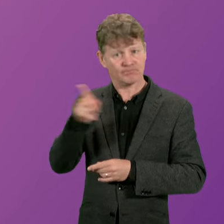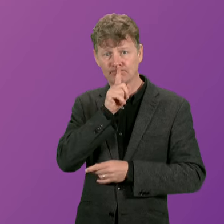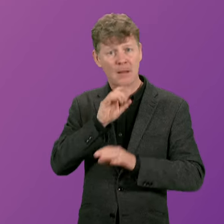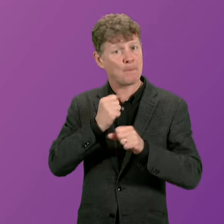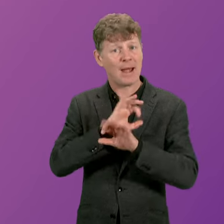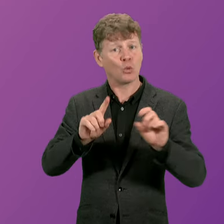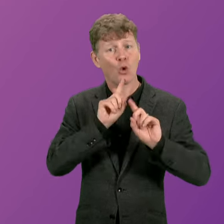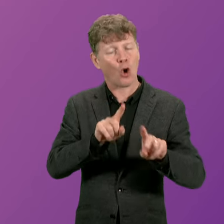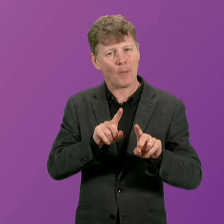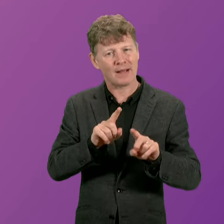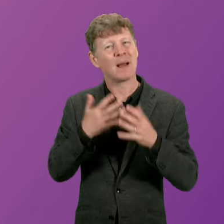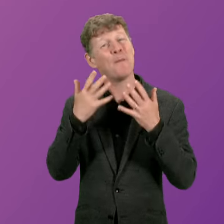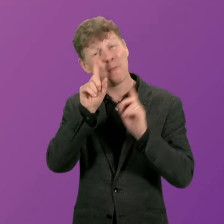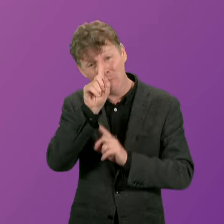is setting a very dangerous precedent.